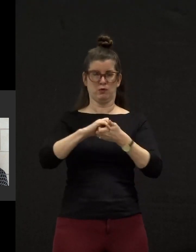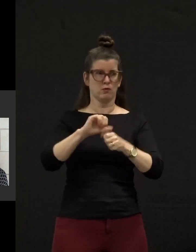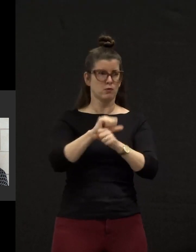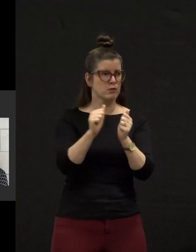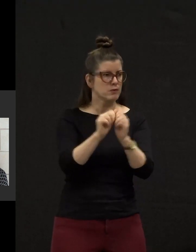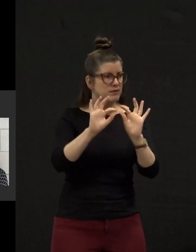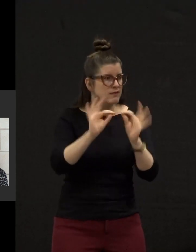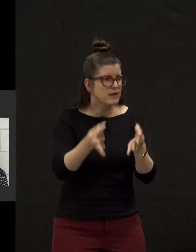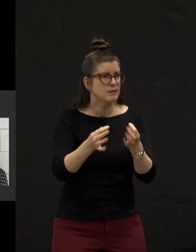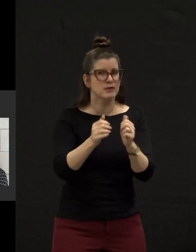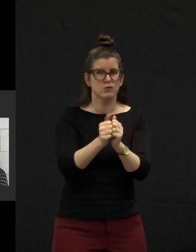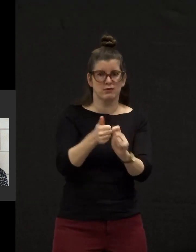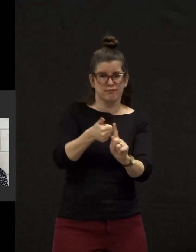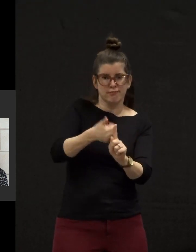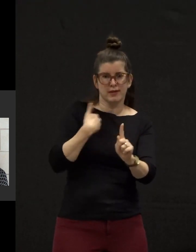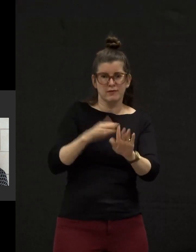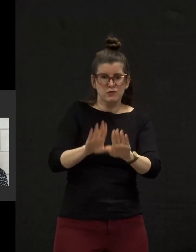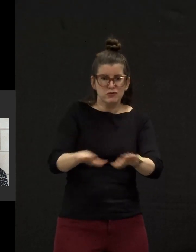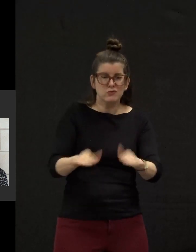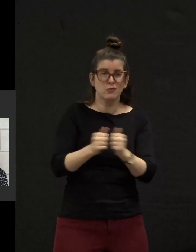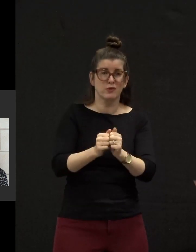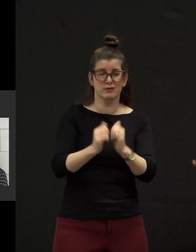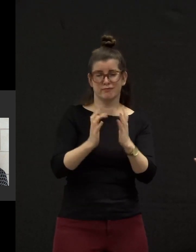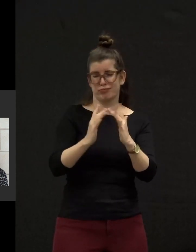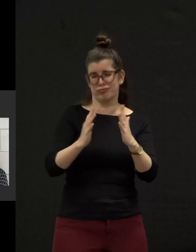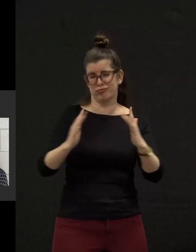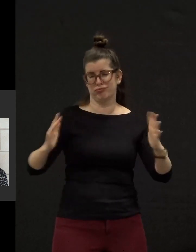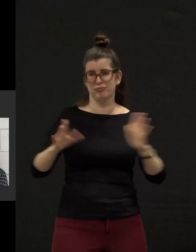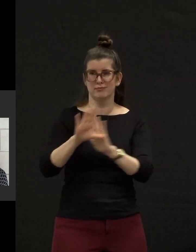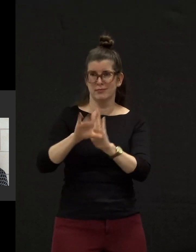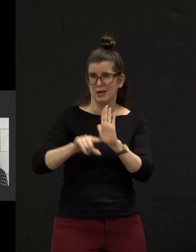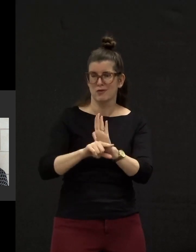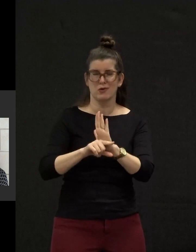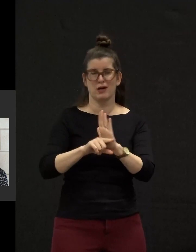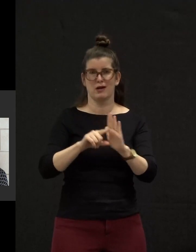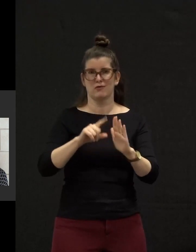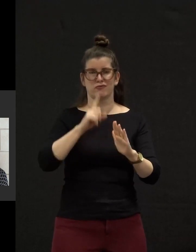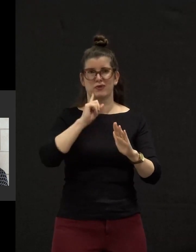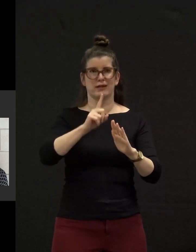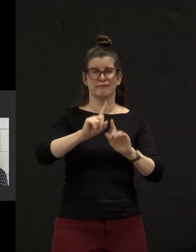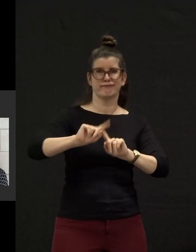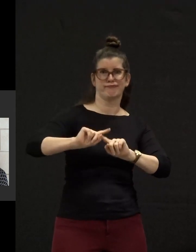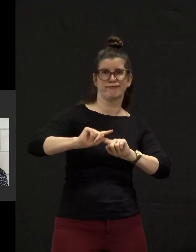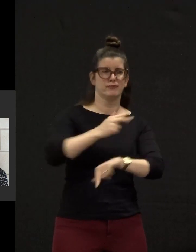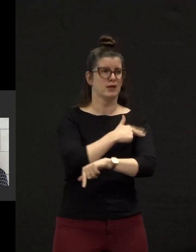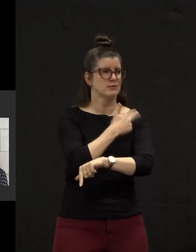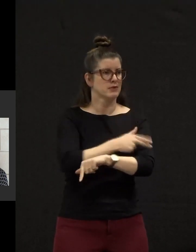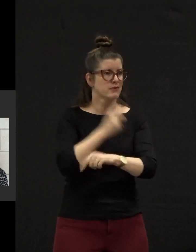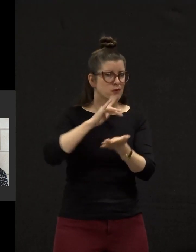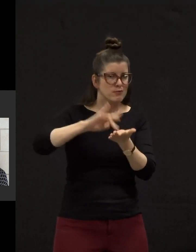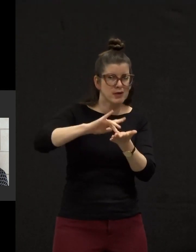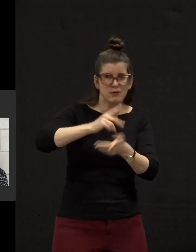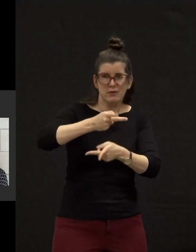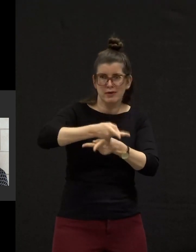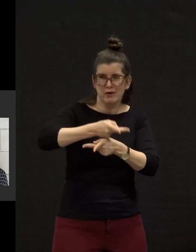with kiddos of so many varieties who come through a hospital for medical care.